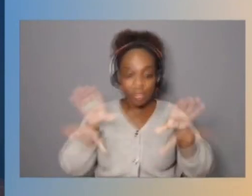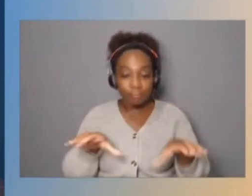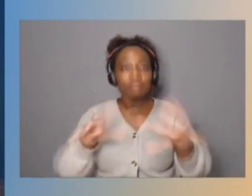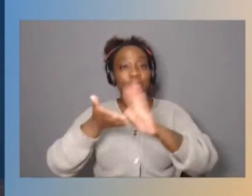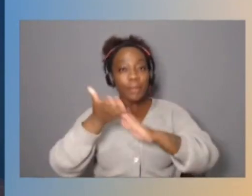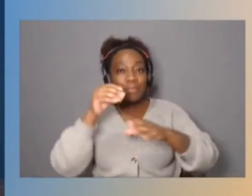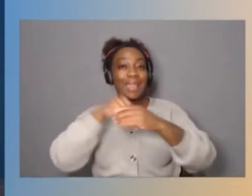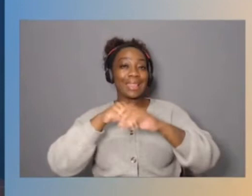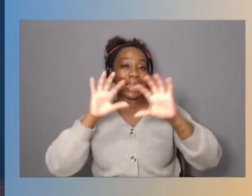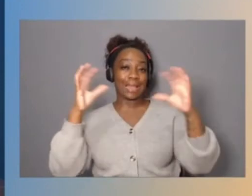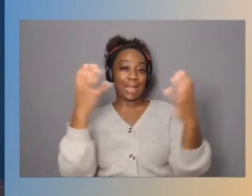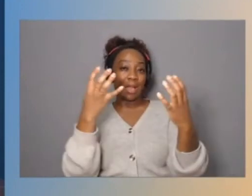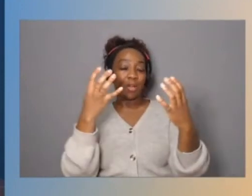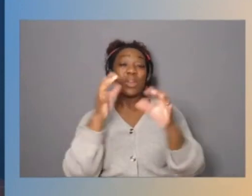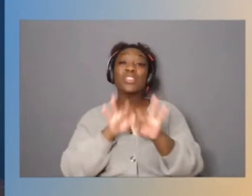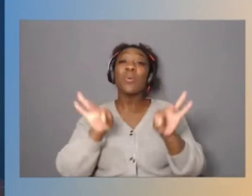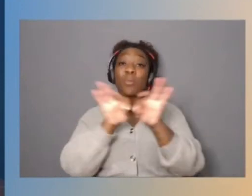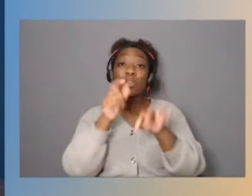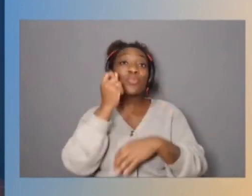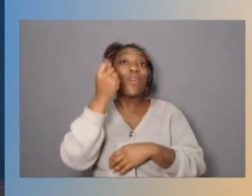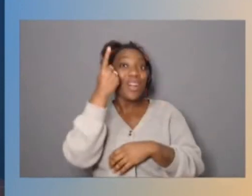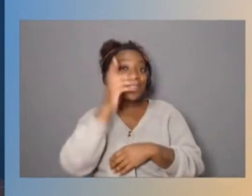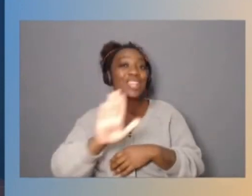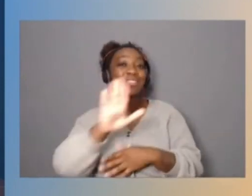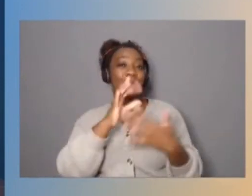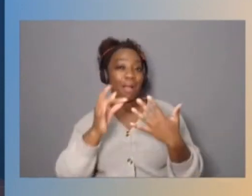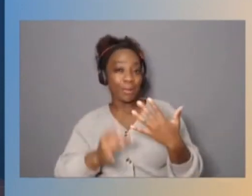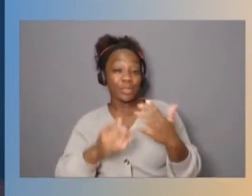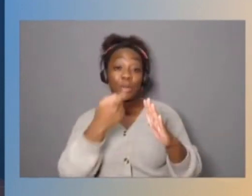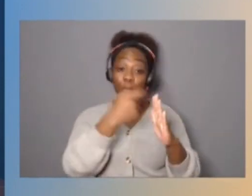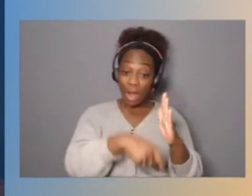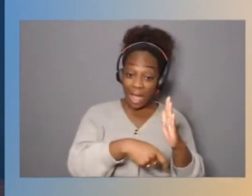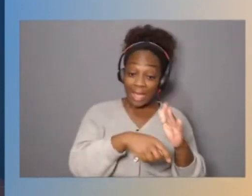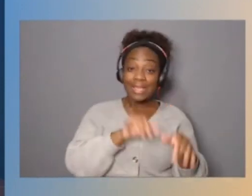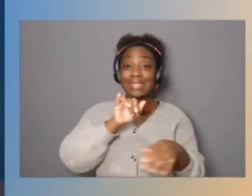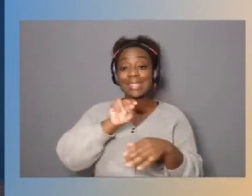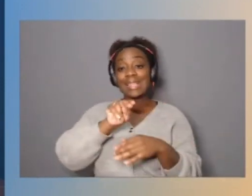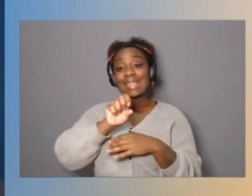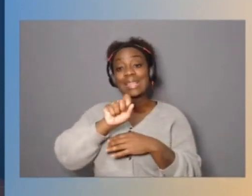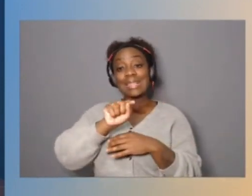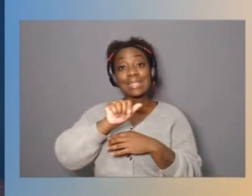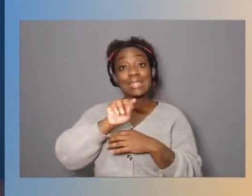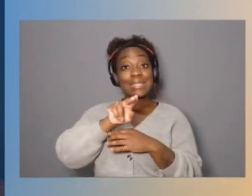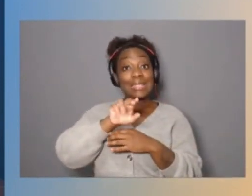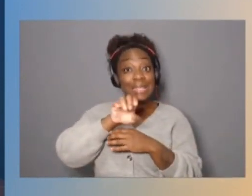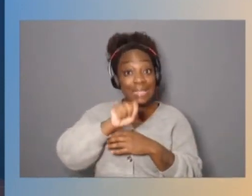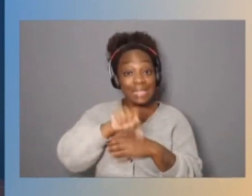your price options, your instance options, as well as your optimization options.